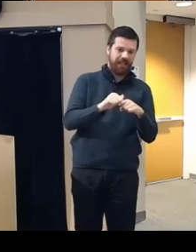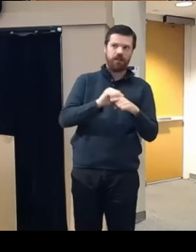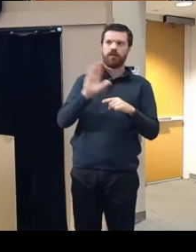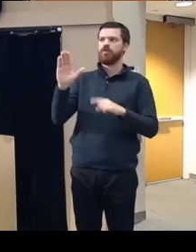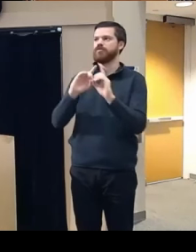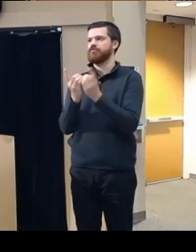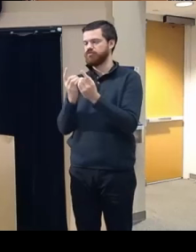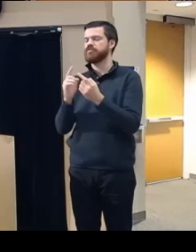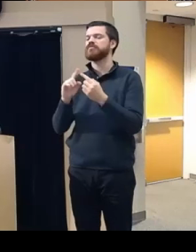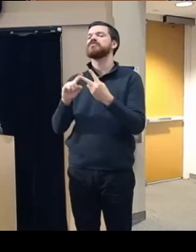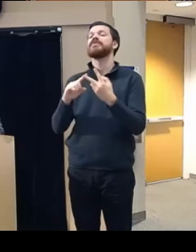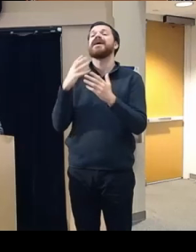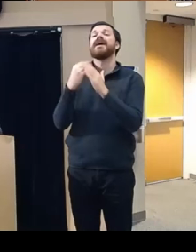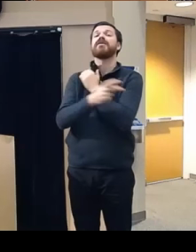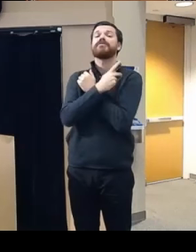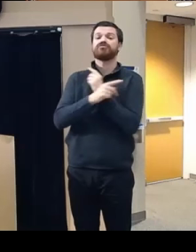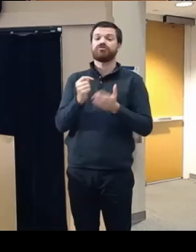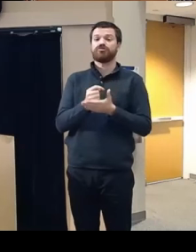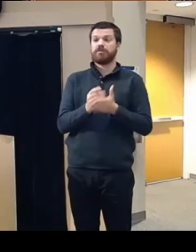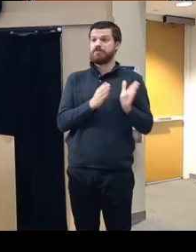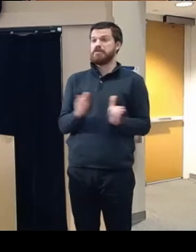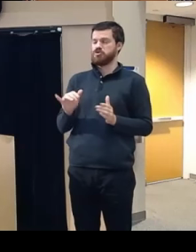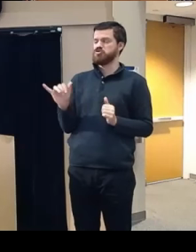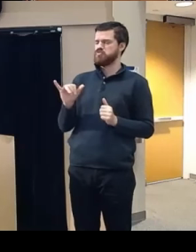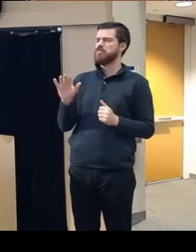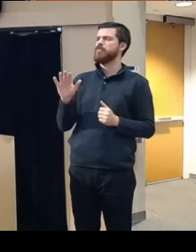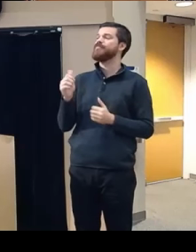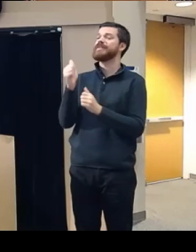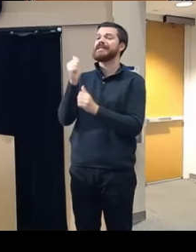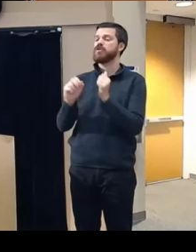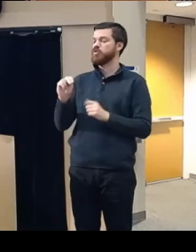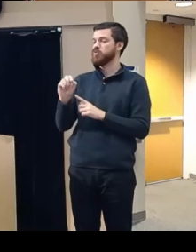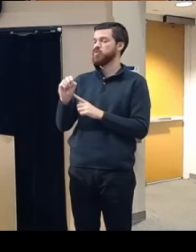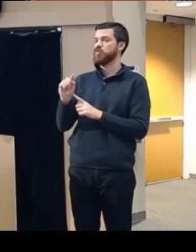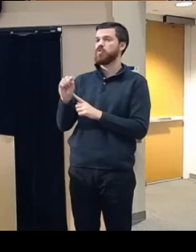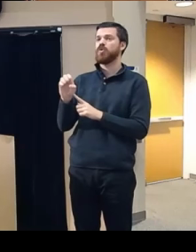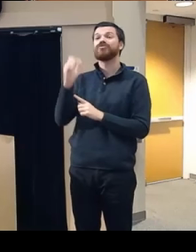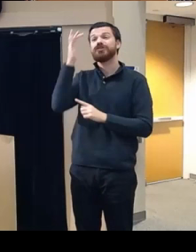um in that outpatient treatment plan to um each of the note sections the smart text that pulls